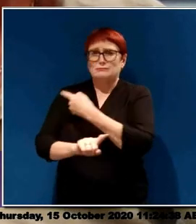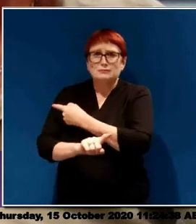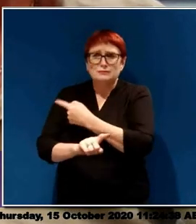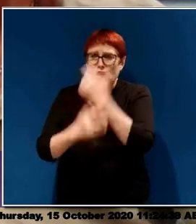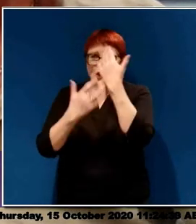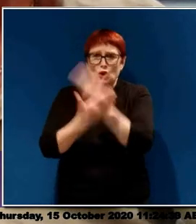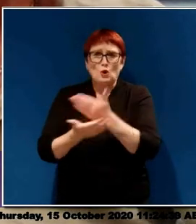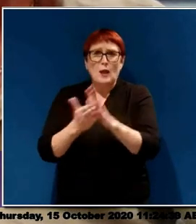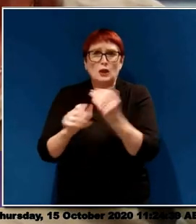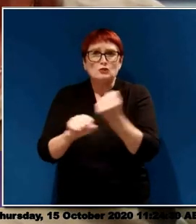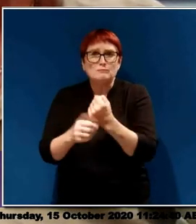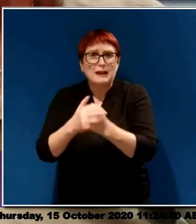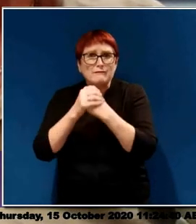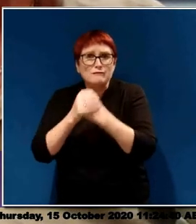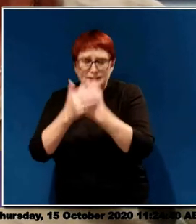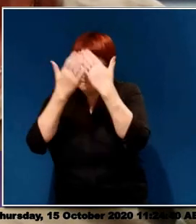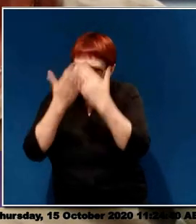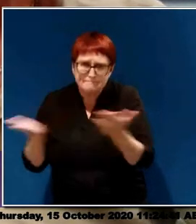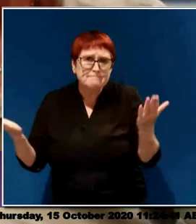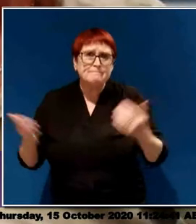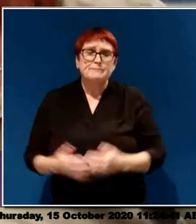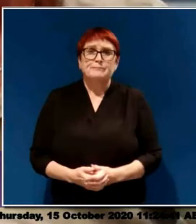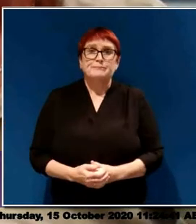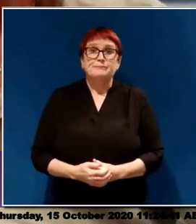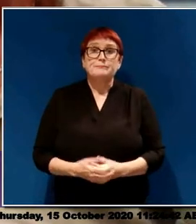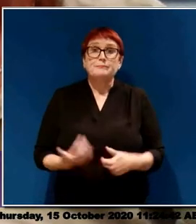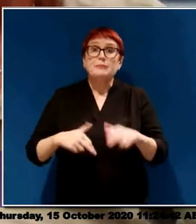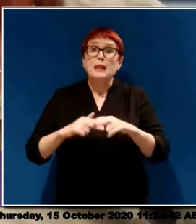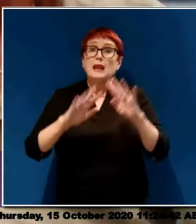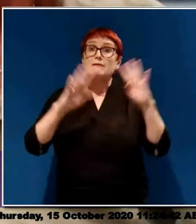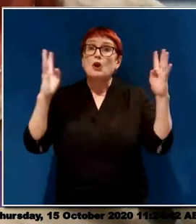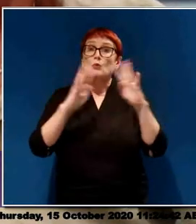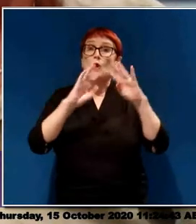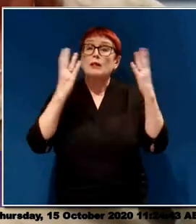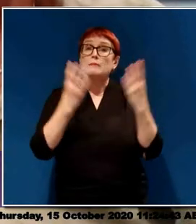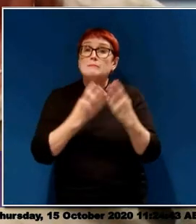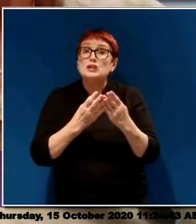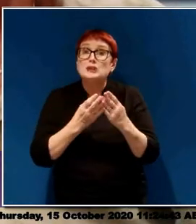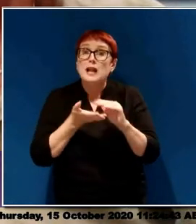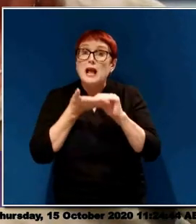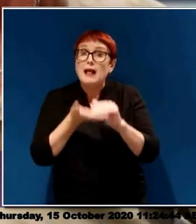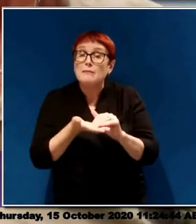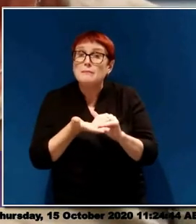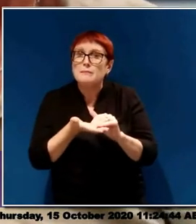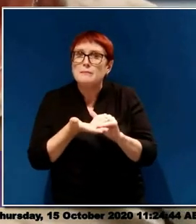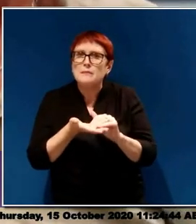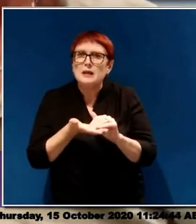So if the Commission can do anything is stop focusing on what the kids are good at - sorry, what the kids aren't good at